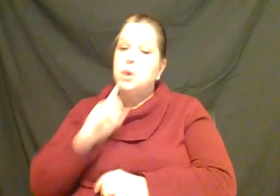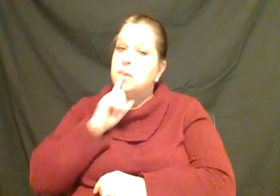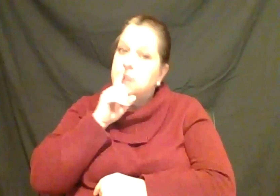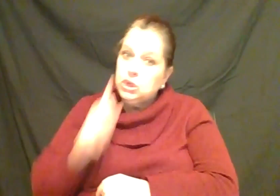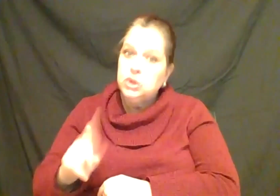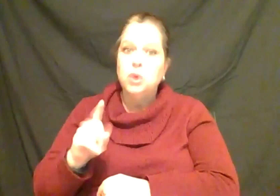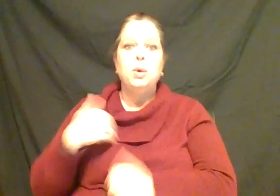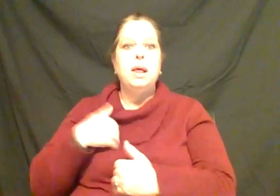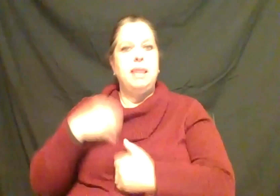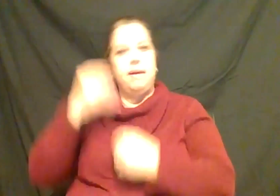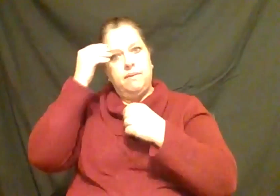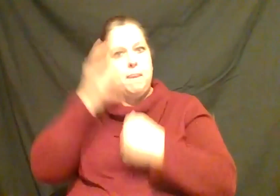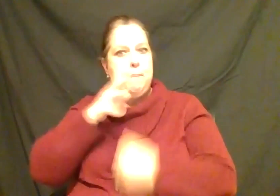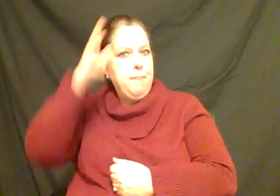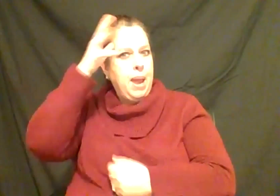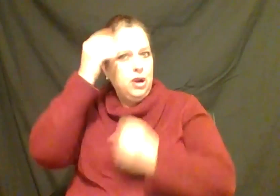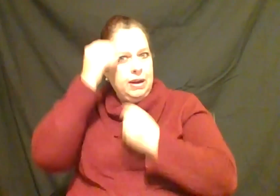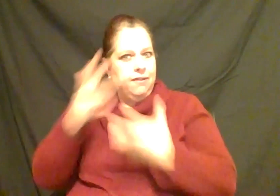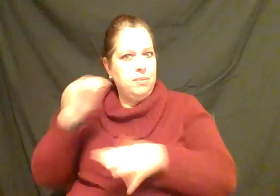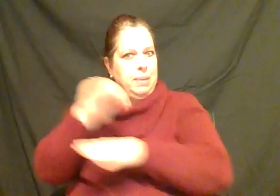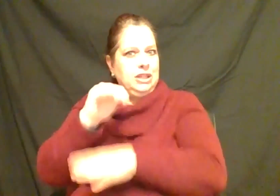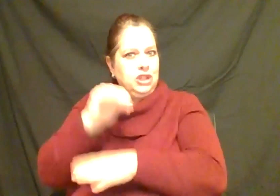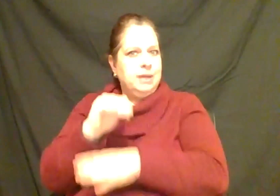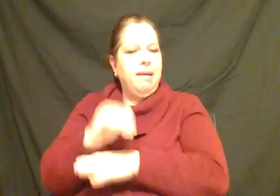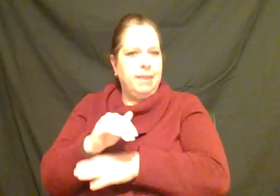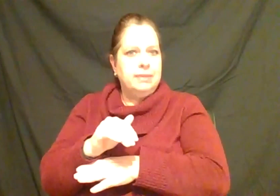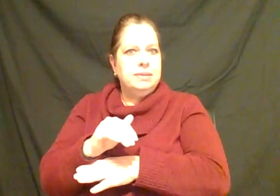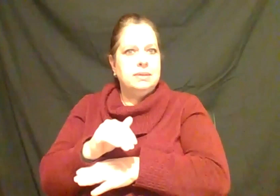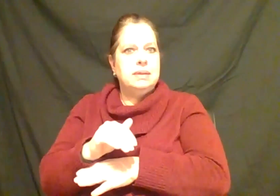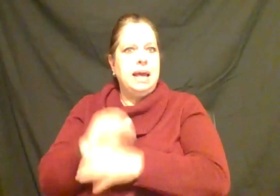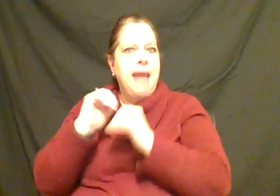information nights regarding course scheduling as they do every year and how they make adjustments